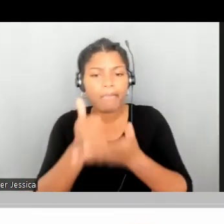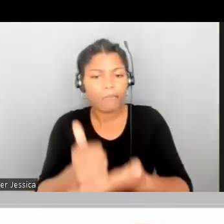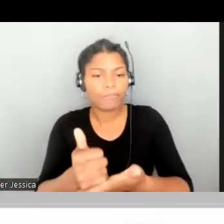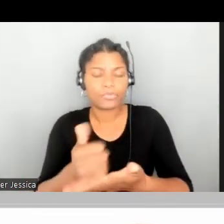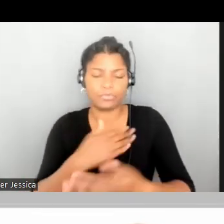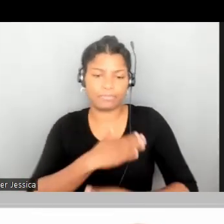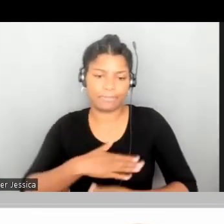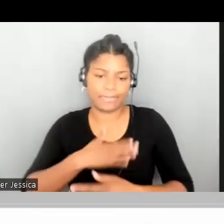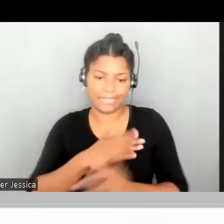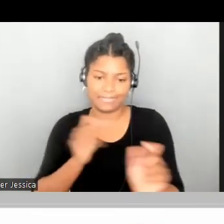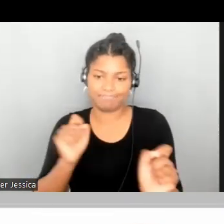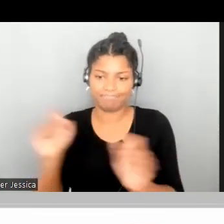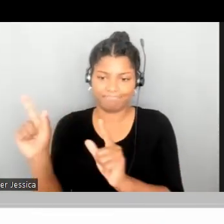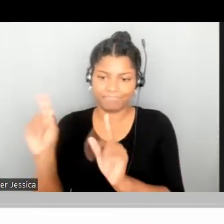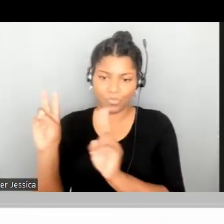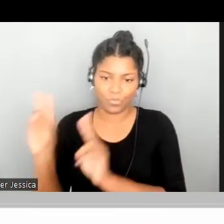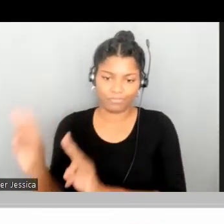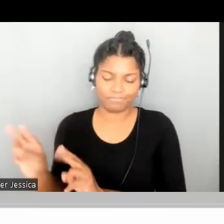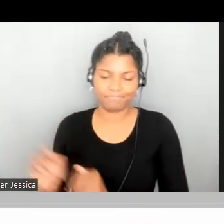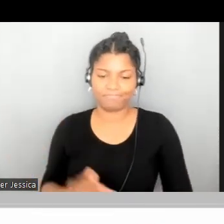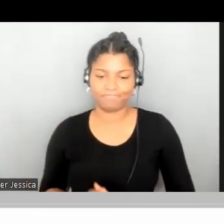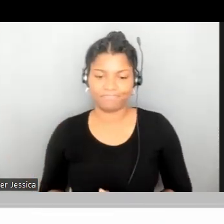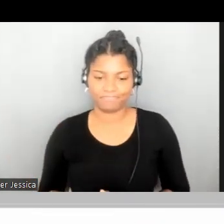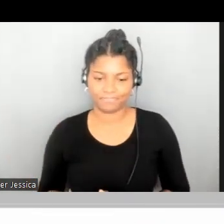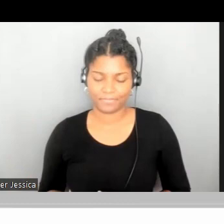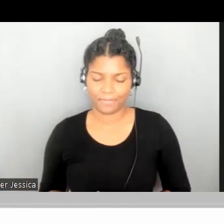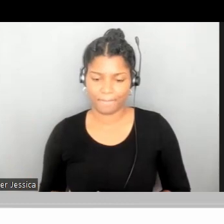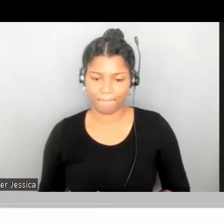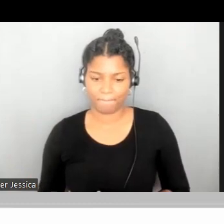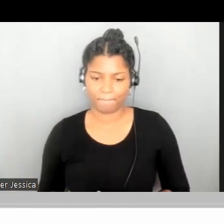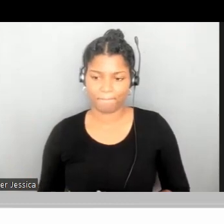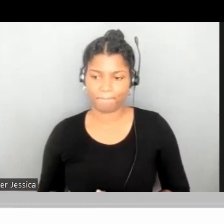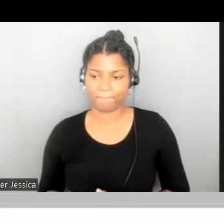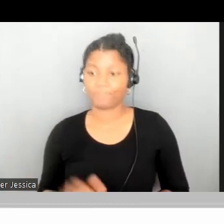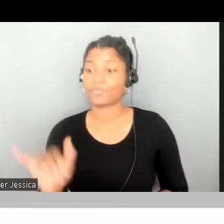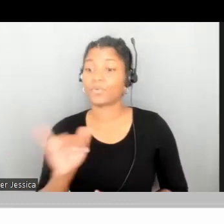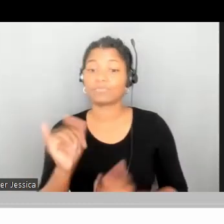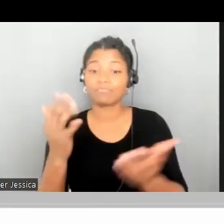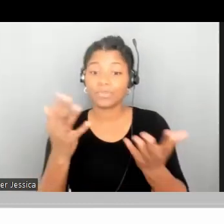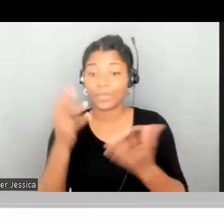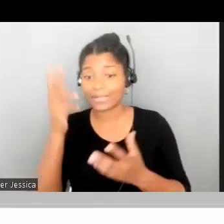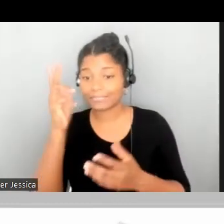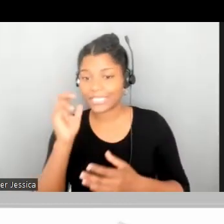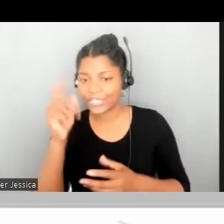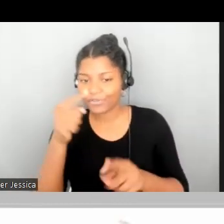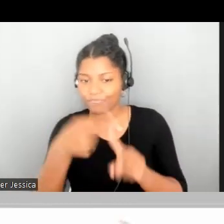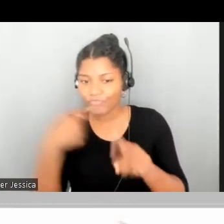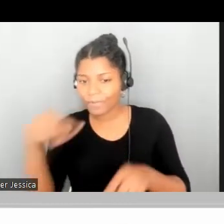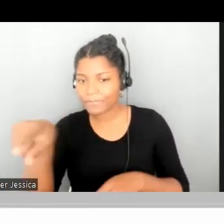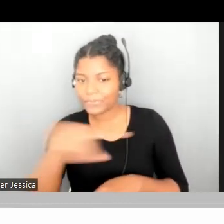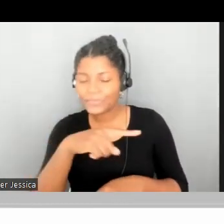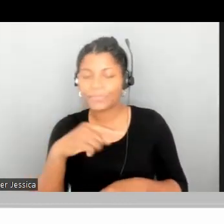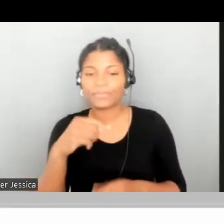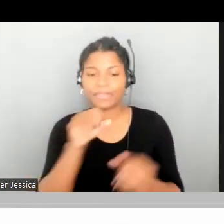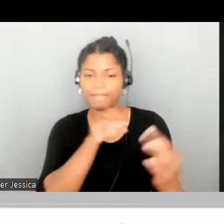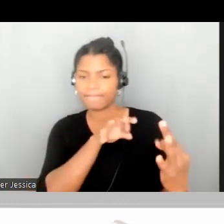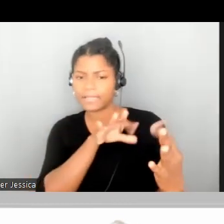you are looking for. We want to hear from you, because we look at that and try to make improvements as we